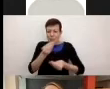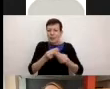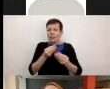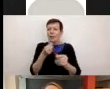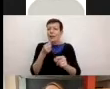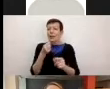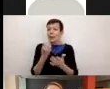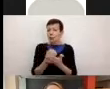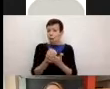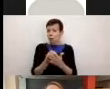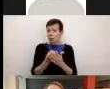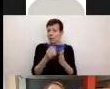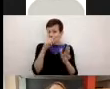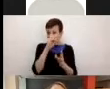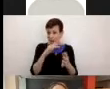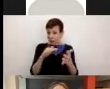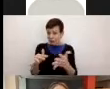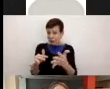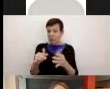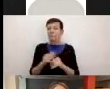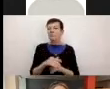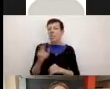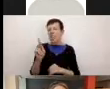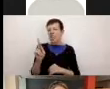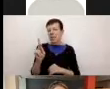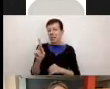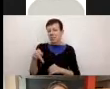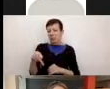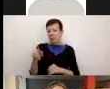our strategic planning and the development of our case for support.